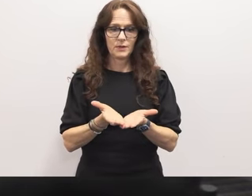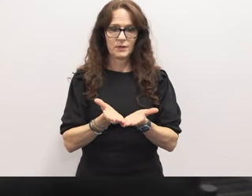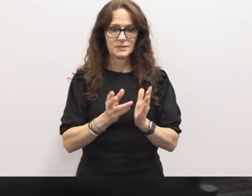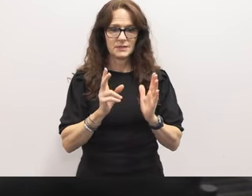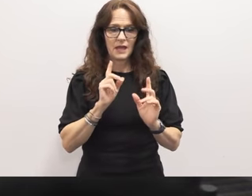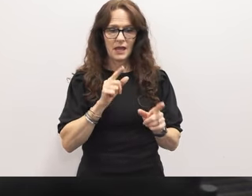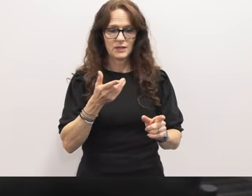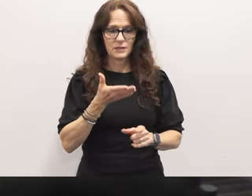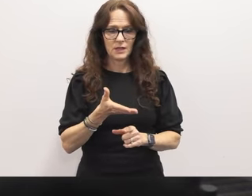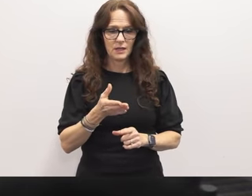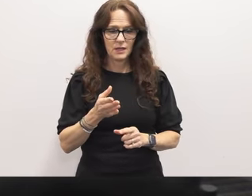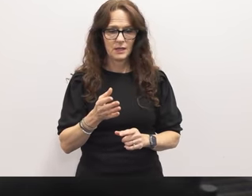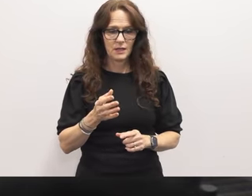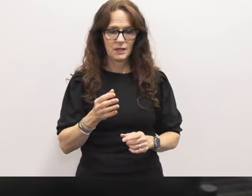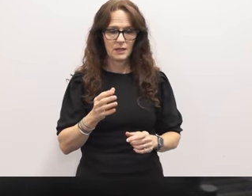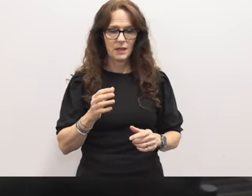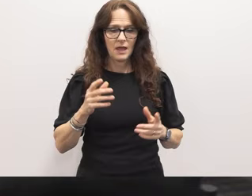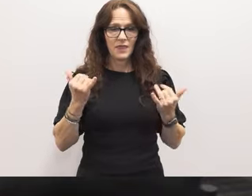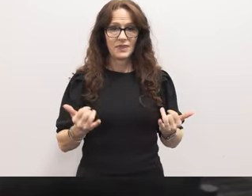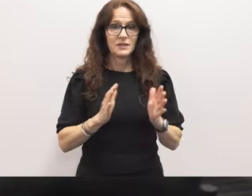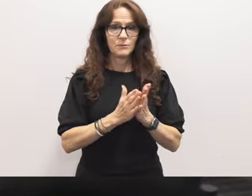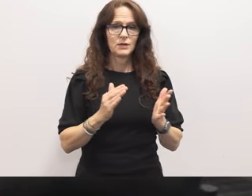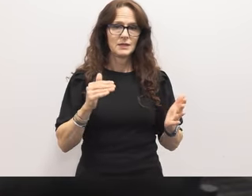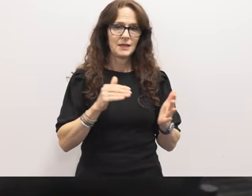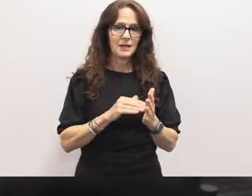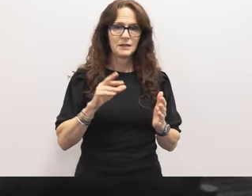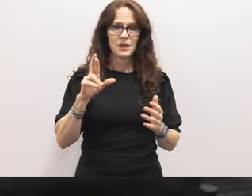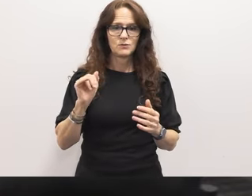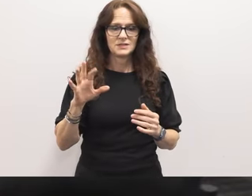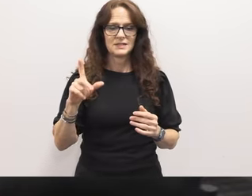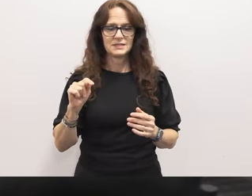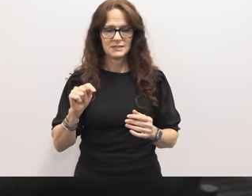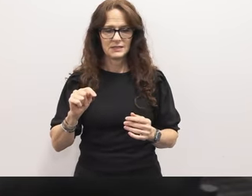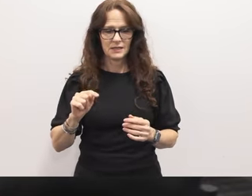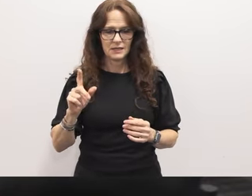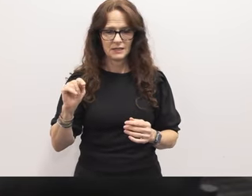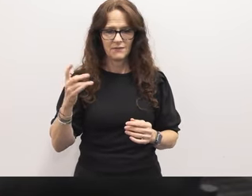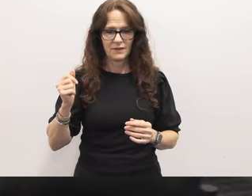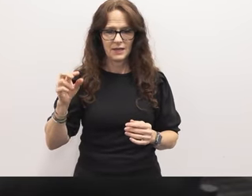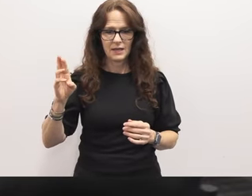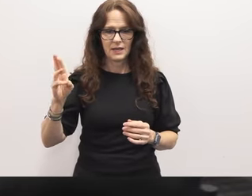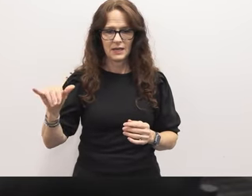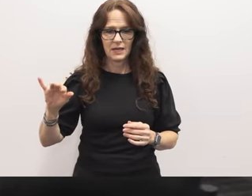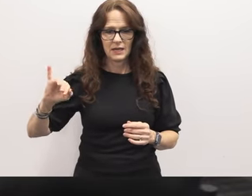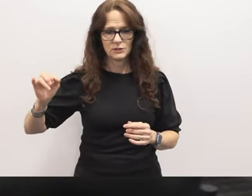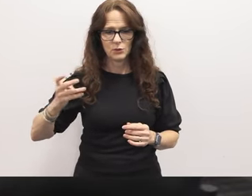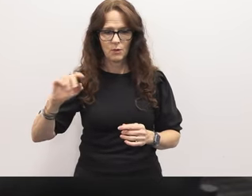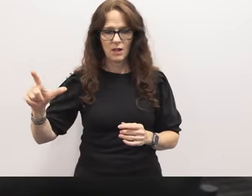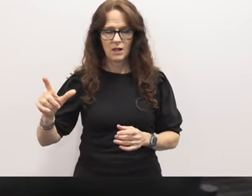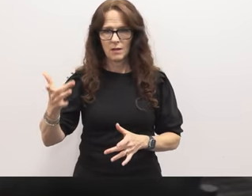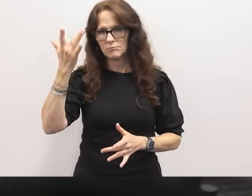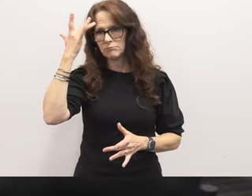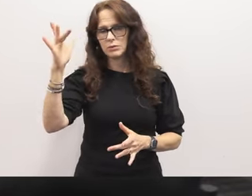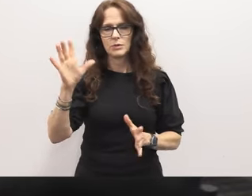This Book is Anti-racist. And this is a by Tiffany Jewell. This is a genius book aimed at middle school kids.